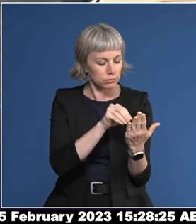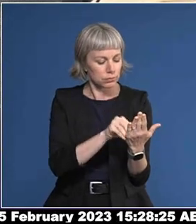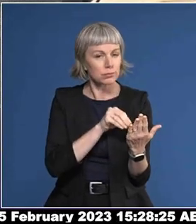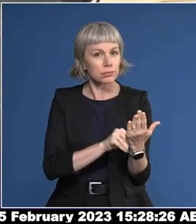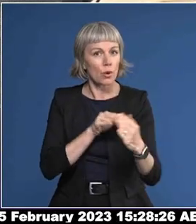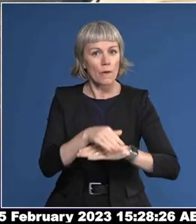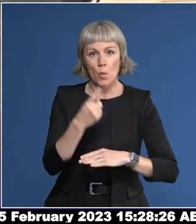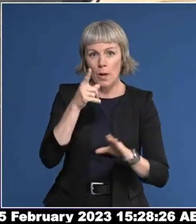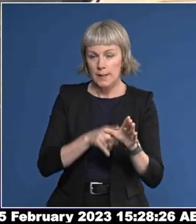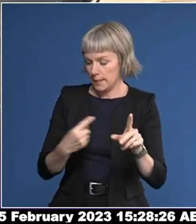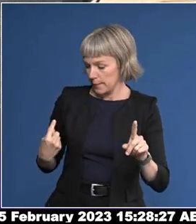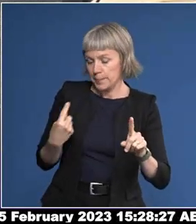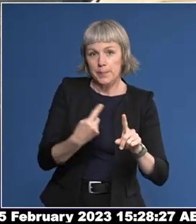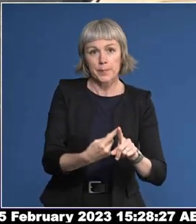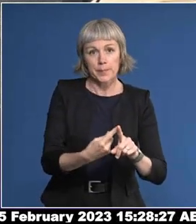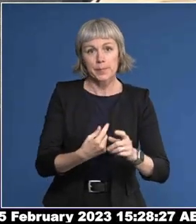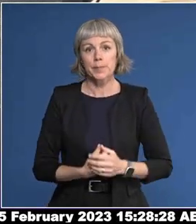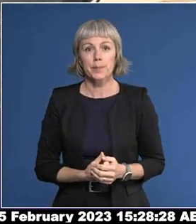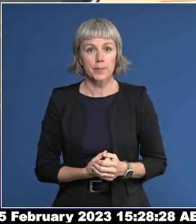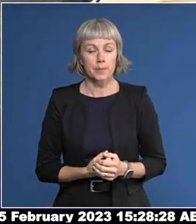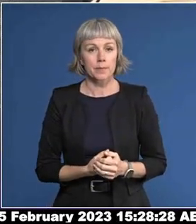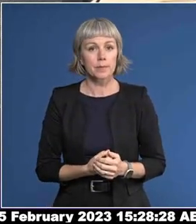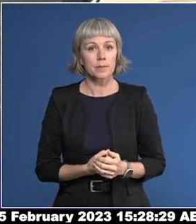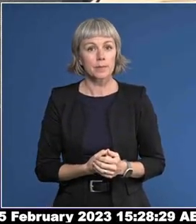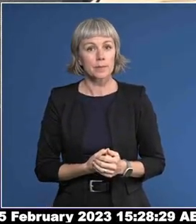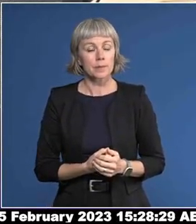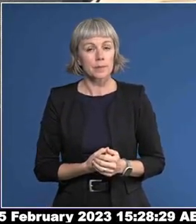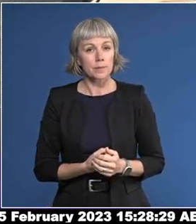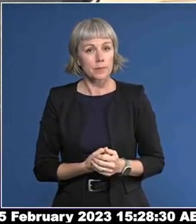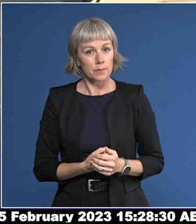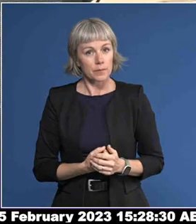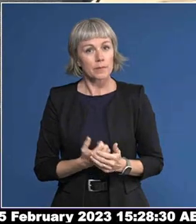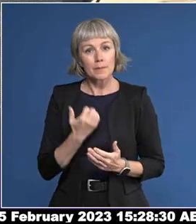And it is drawn - it draws on the results of your annual market survey, which